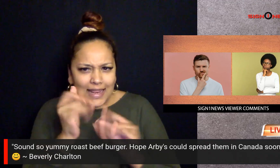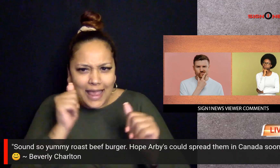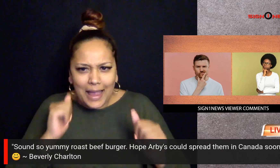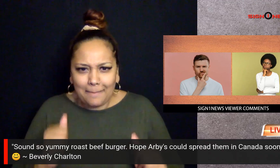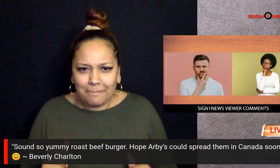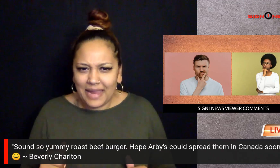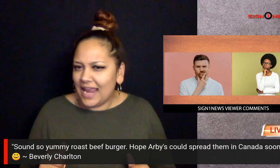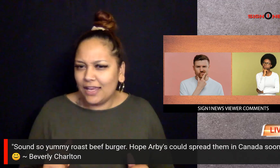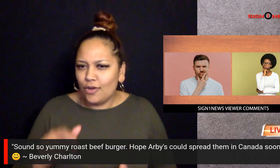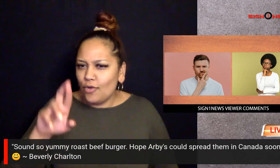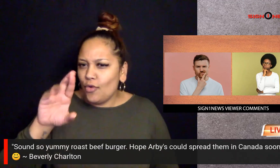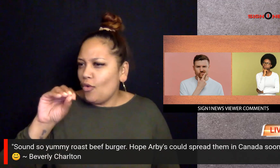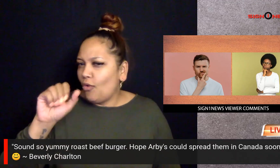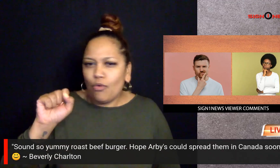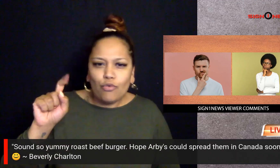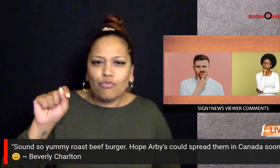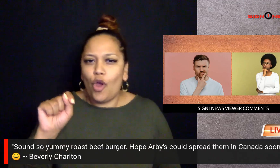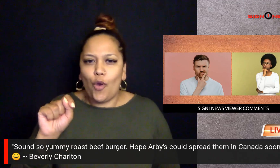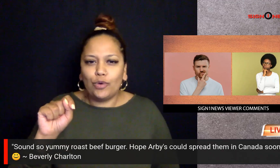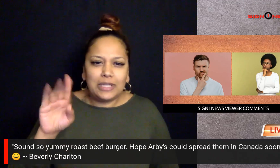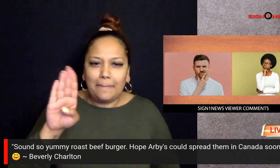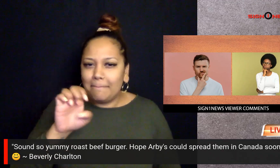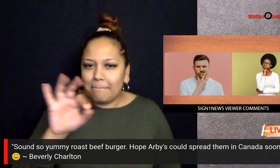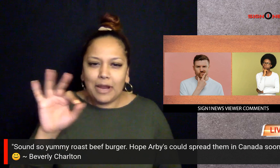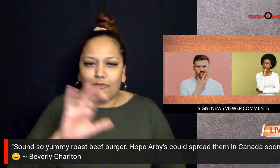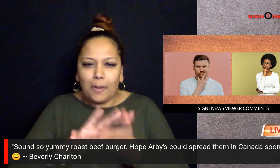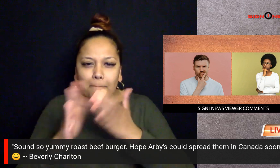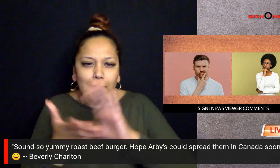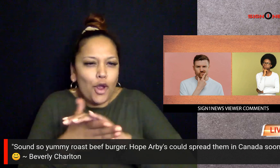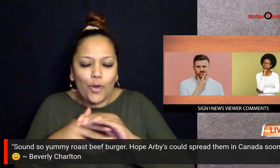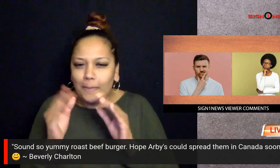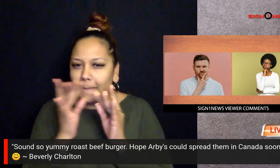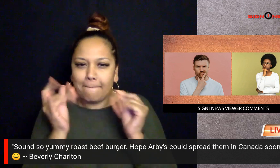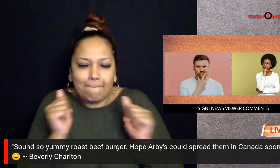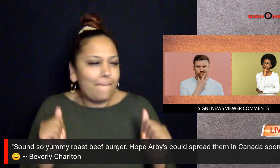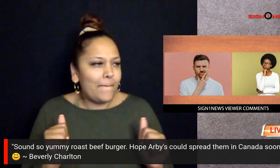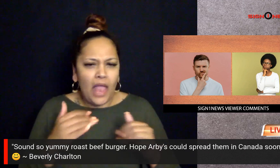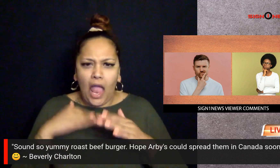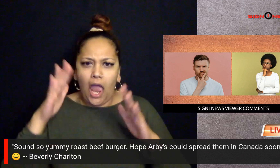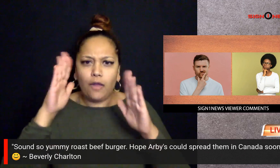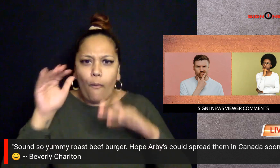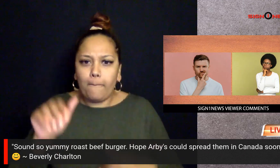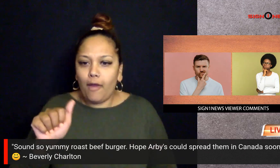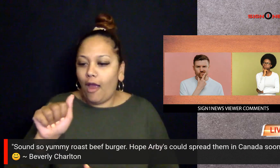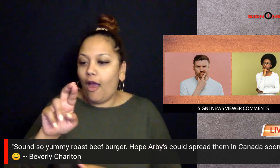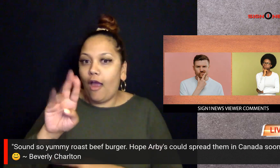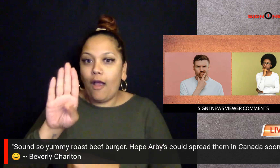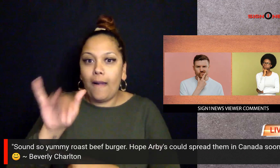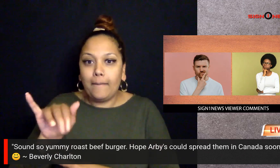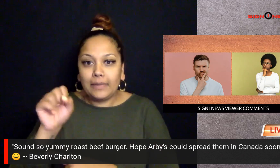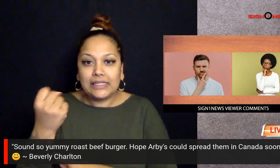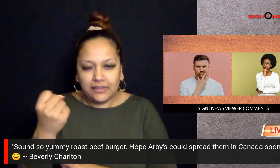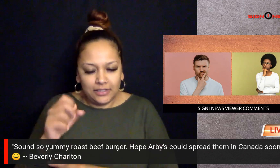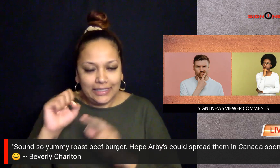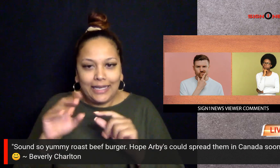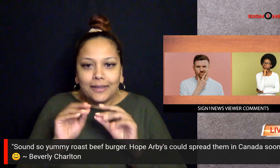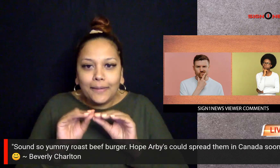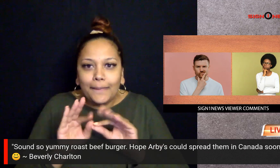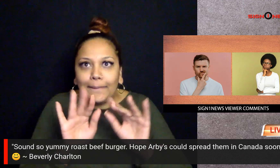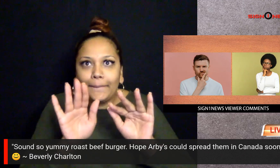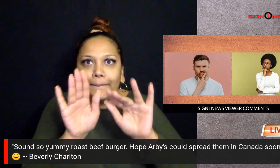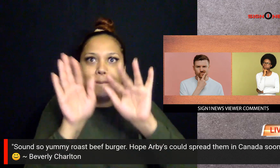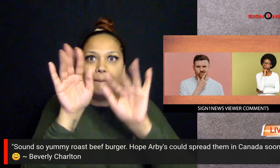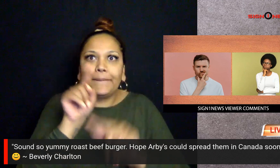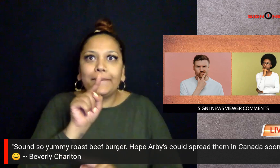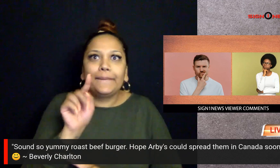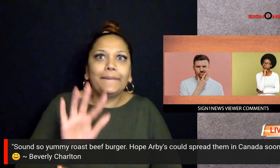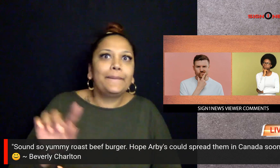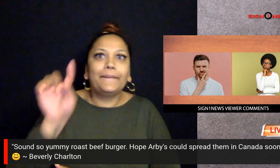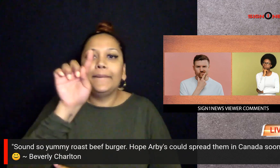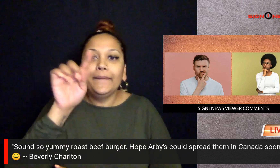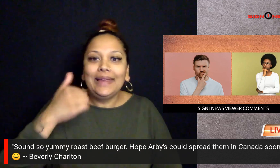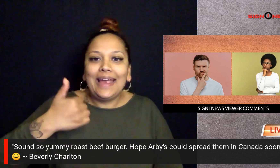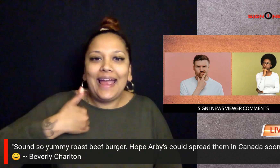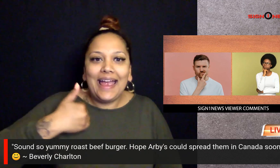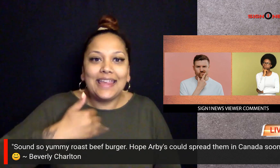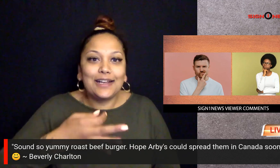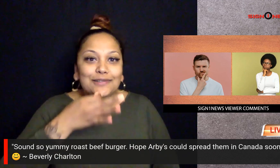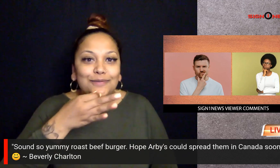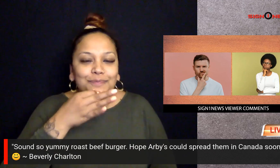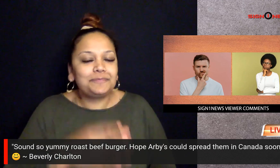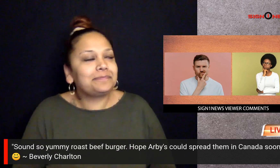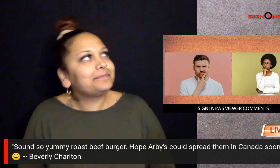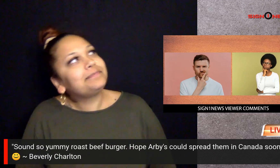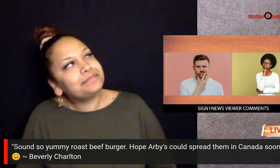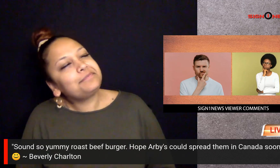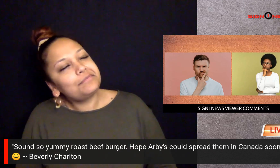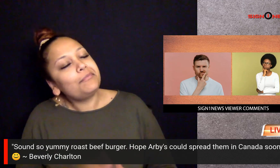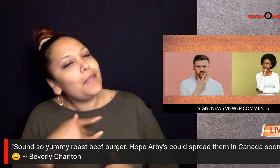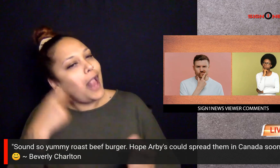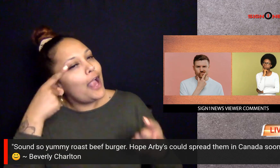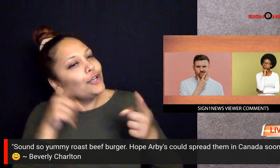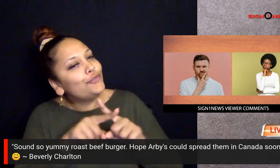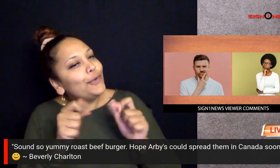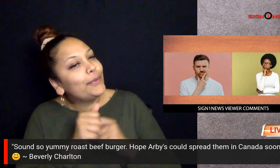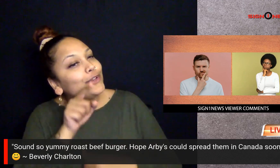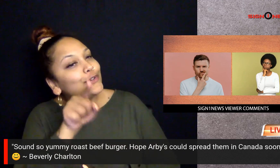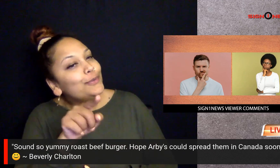who says sounds so yummy roast beef burger hope Arby's could spread them in Canada soon